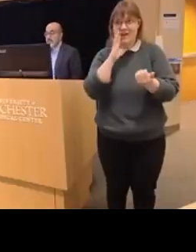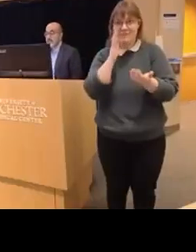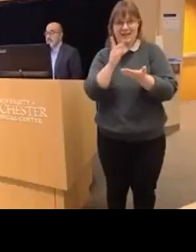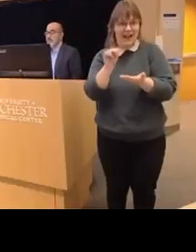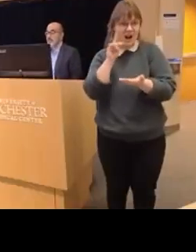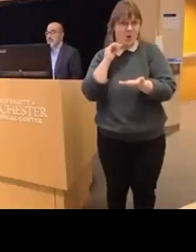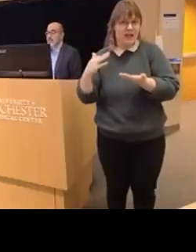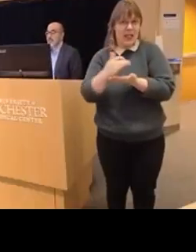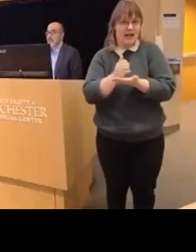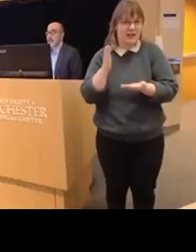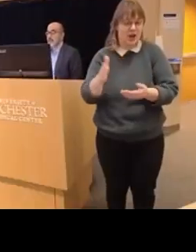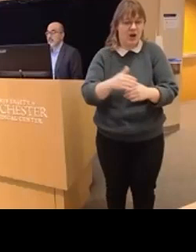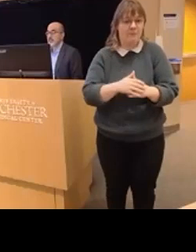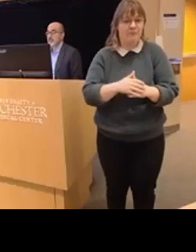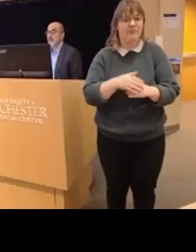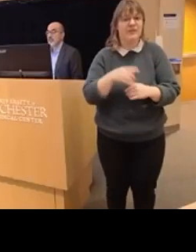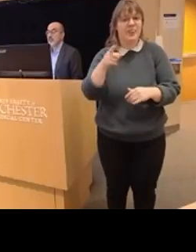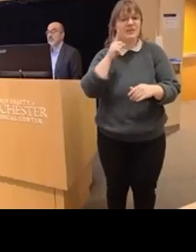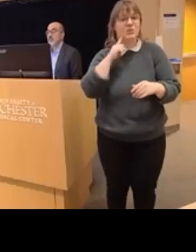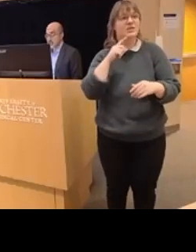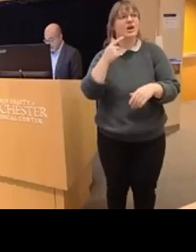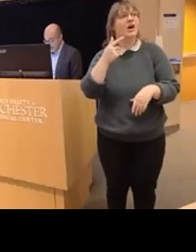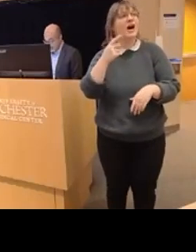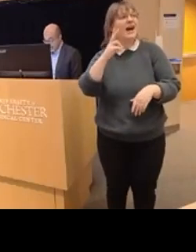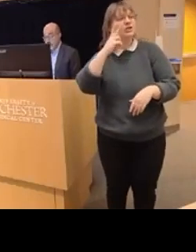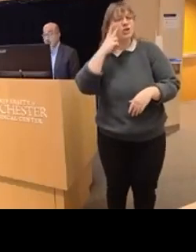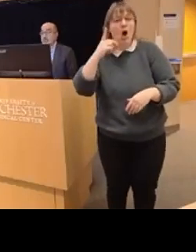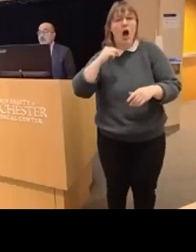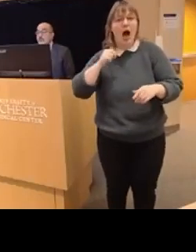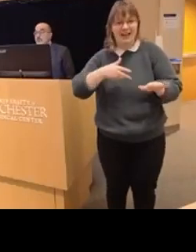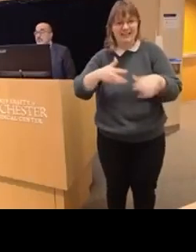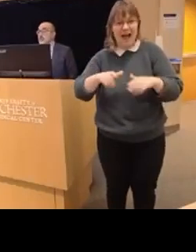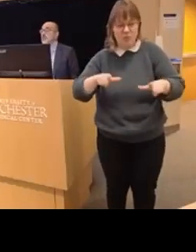and this was a message of graffiti I saw on a sidewalk a couple years ago in Pittsburgh this